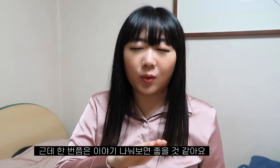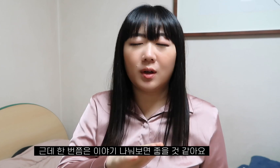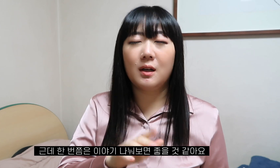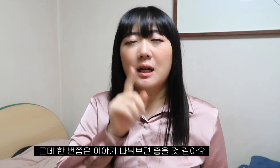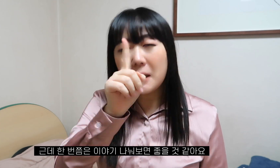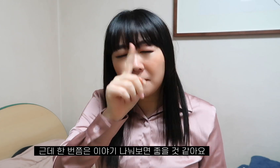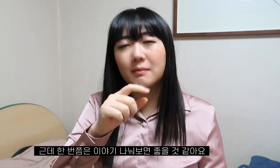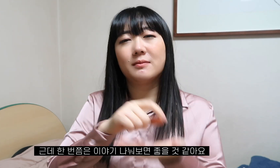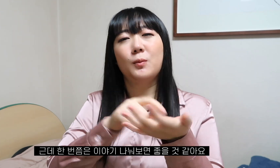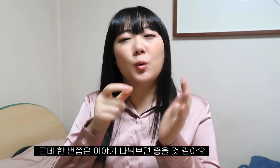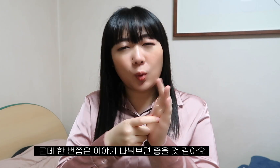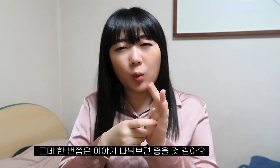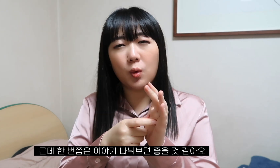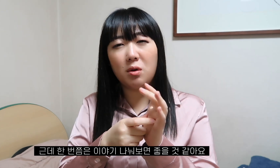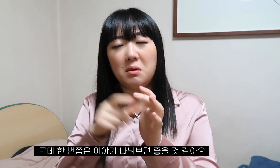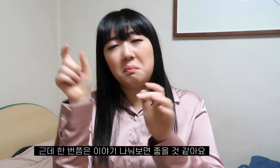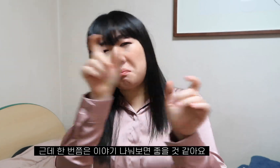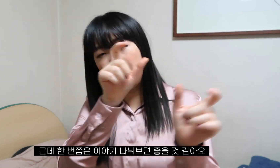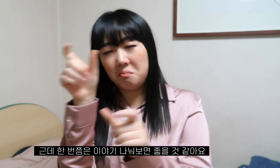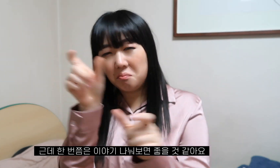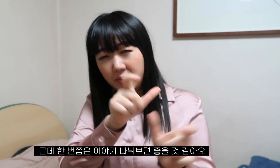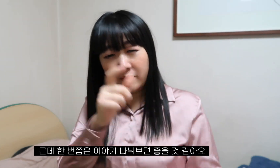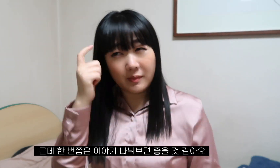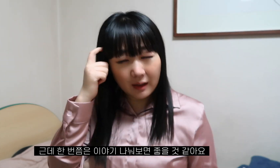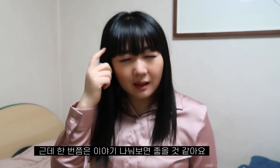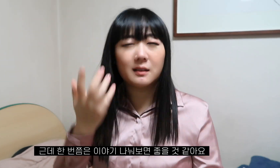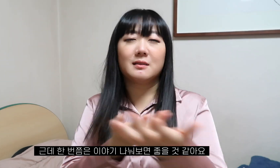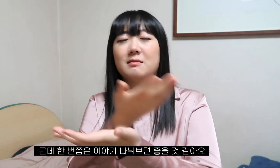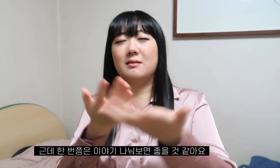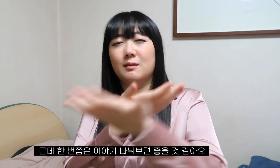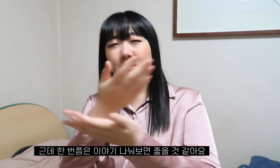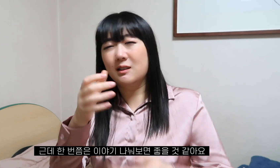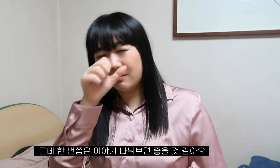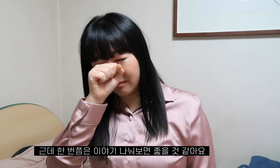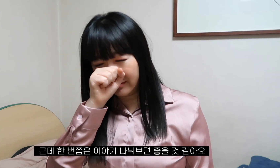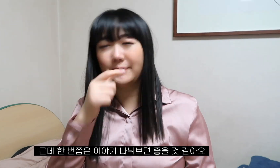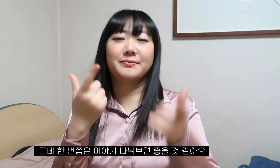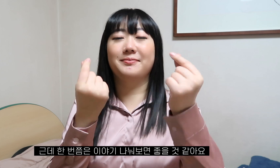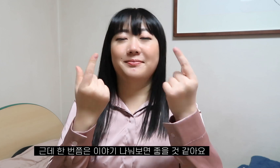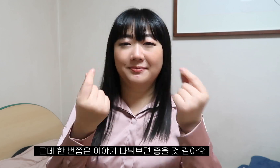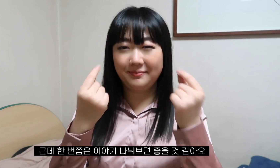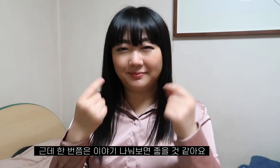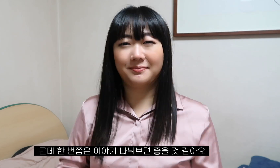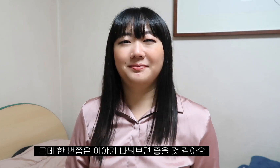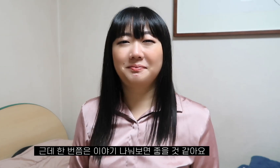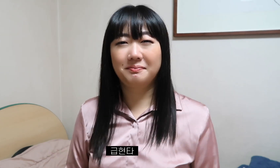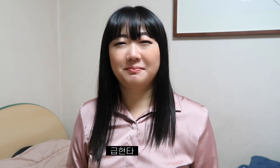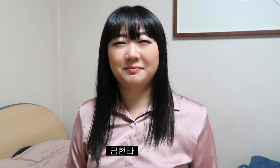But I think it would be good to talk about it once in a while.